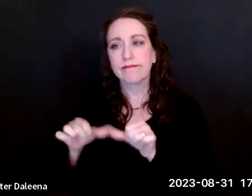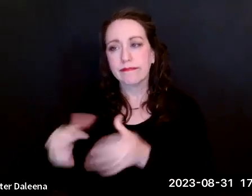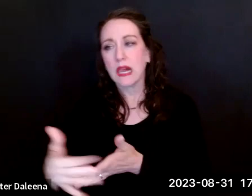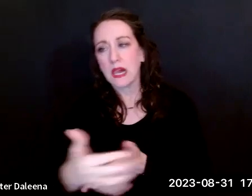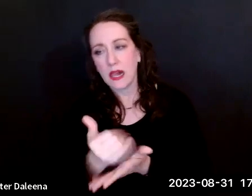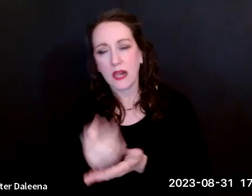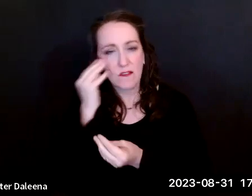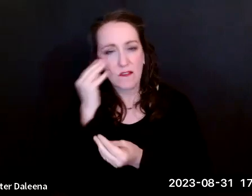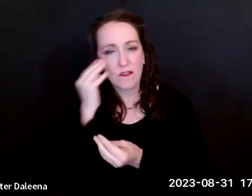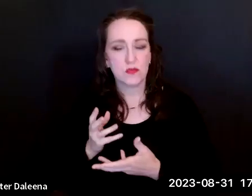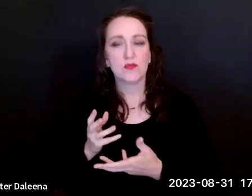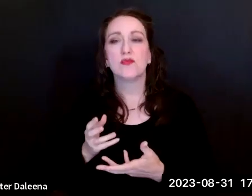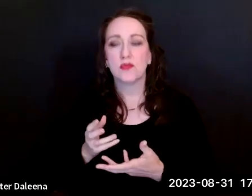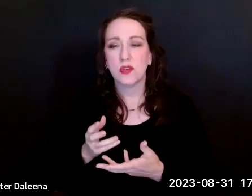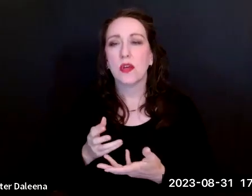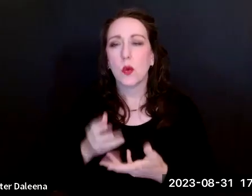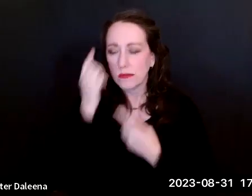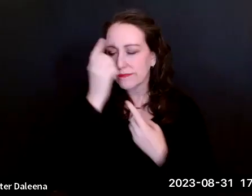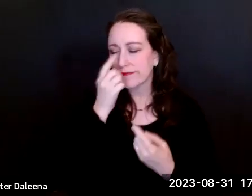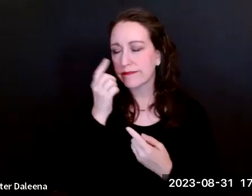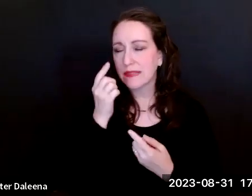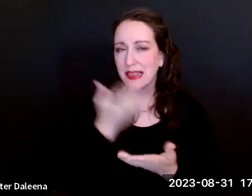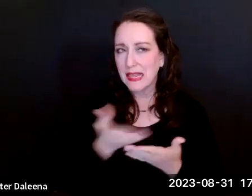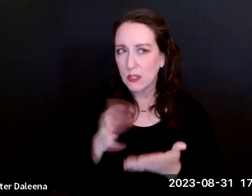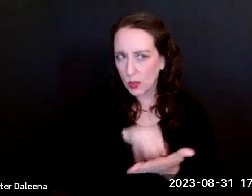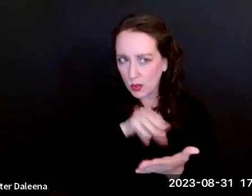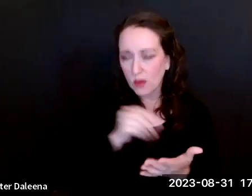and we will consider lessons learned from those components in the future